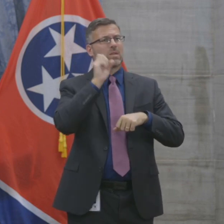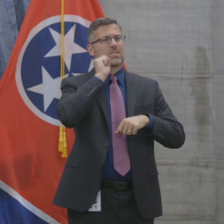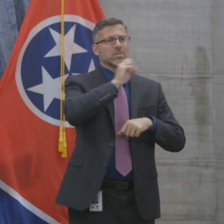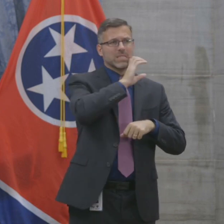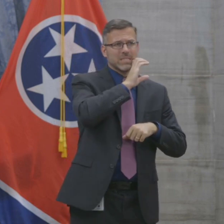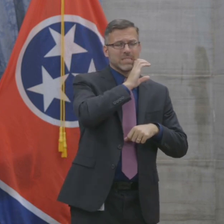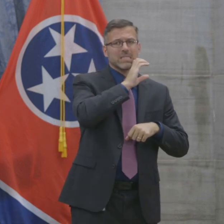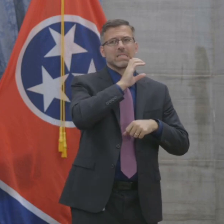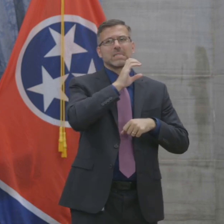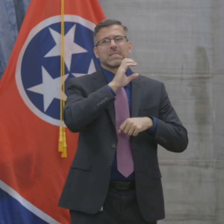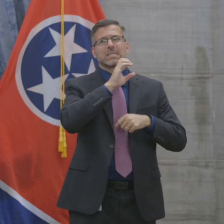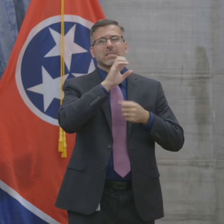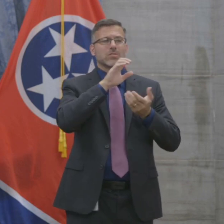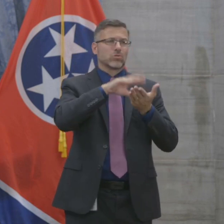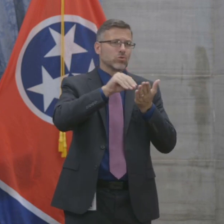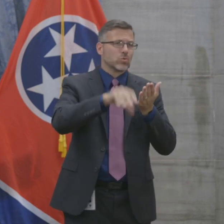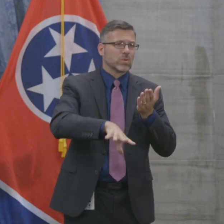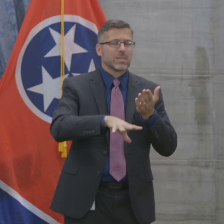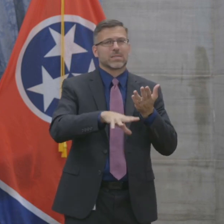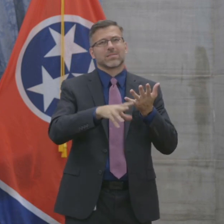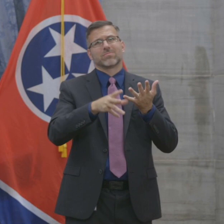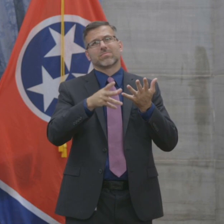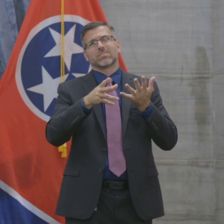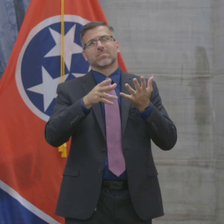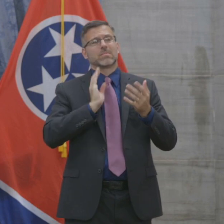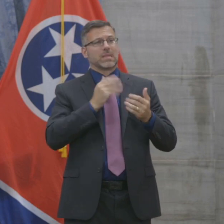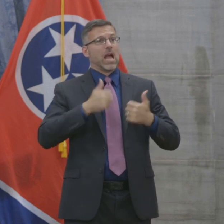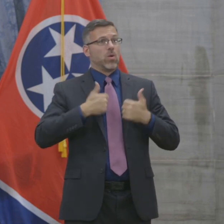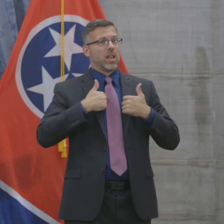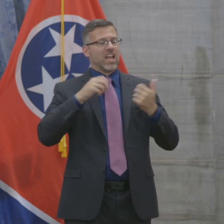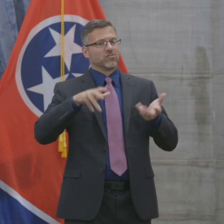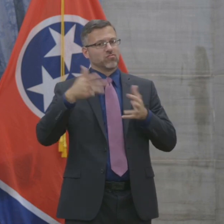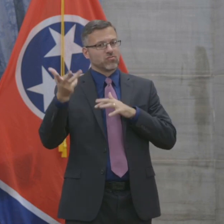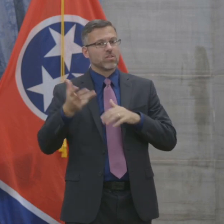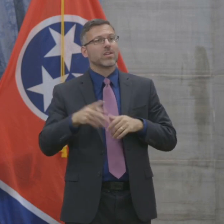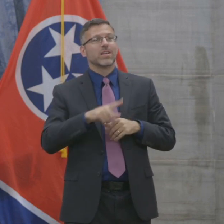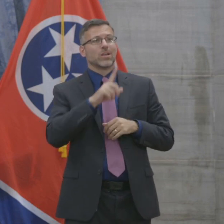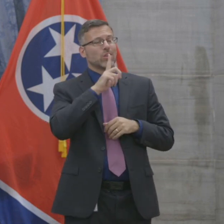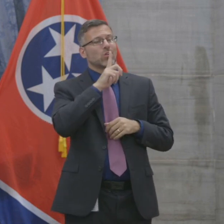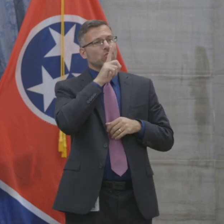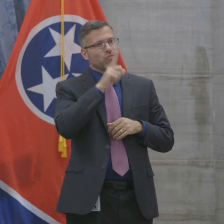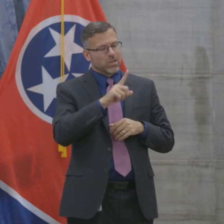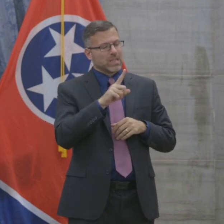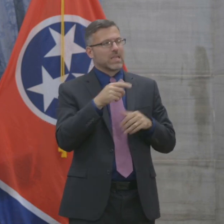teachers and for parents and Commissioner Schwinn will share a little bit more about that as well in a moment.